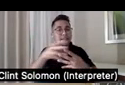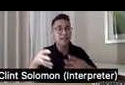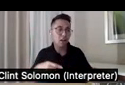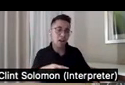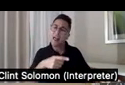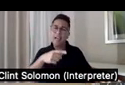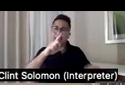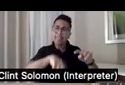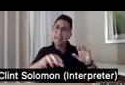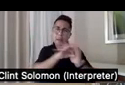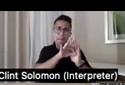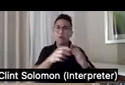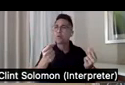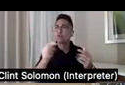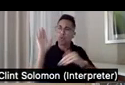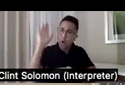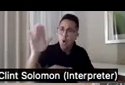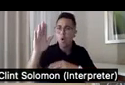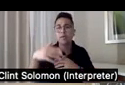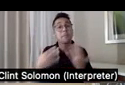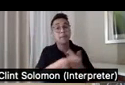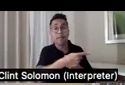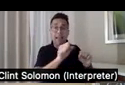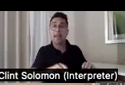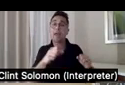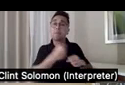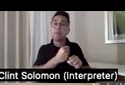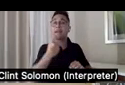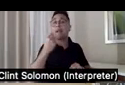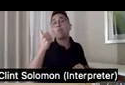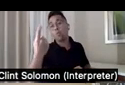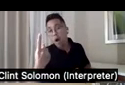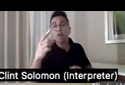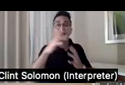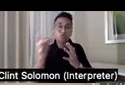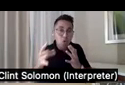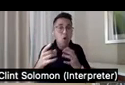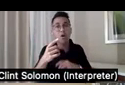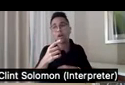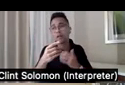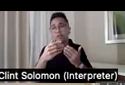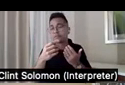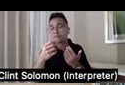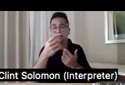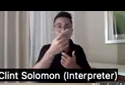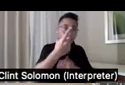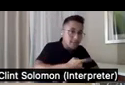day but maybe they can make a choice within the day or maybe one or two days of the week or maybe